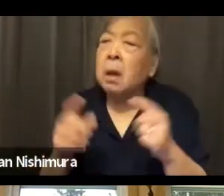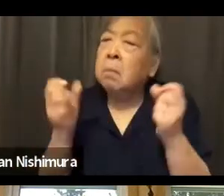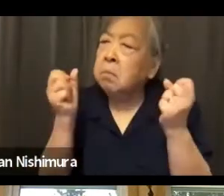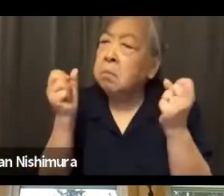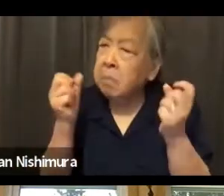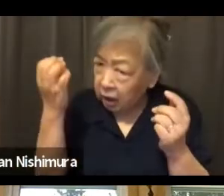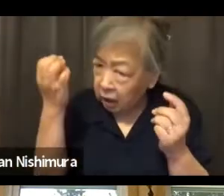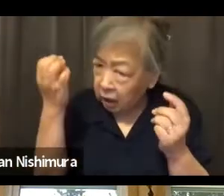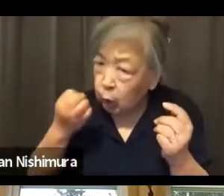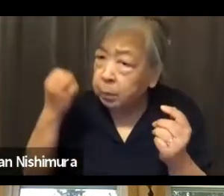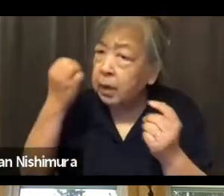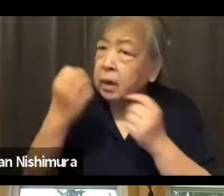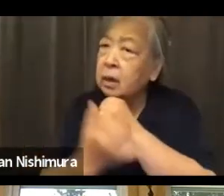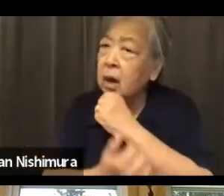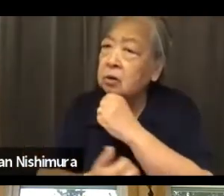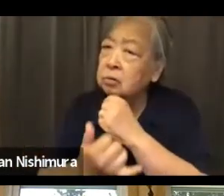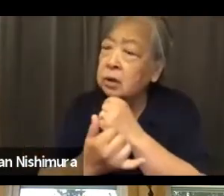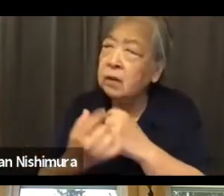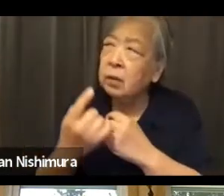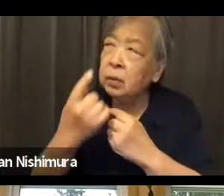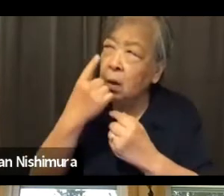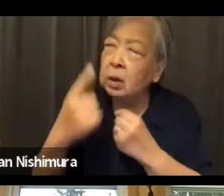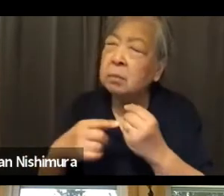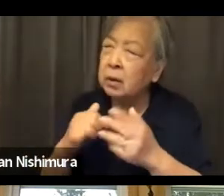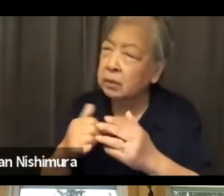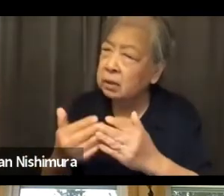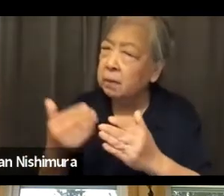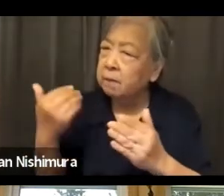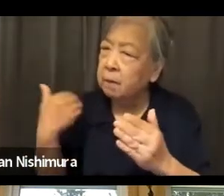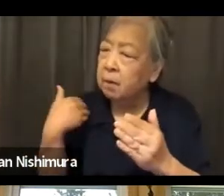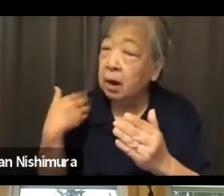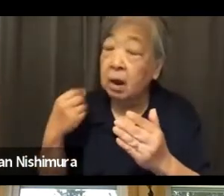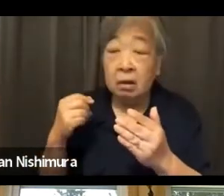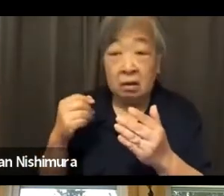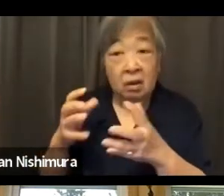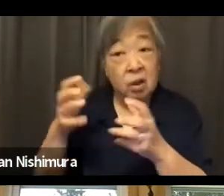have thought about this in advance, and much of their public transportation is already